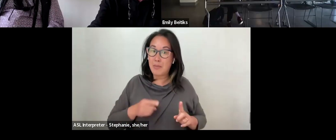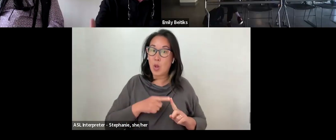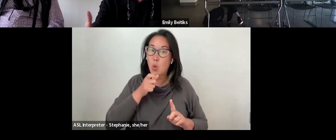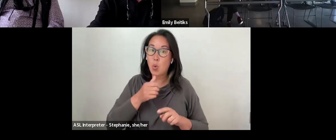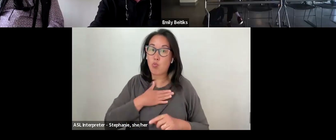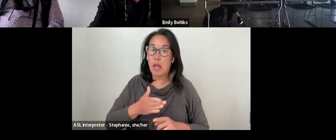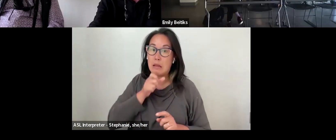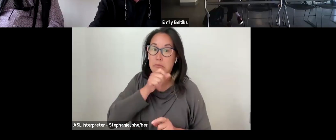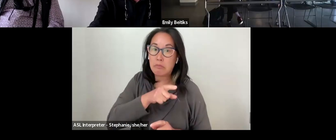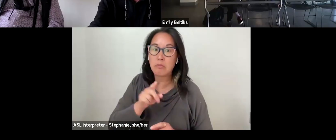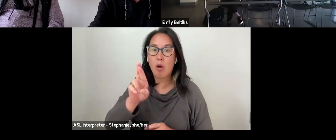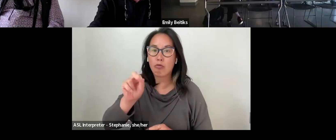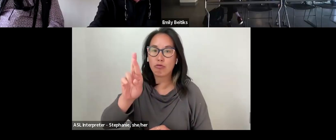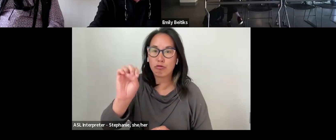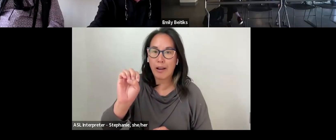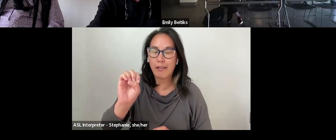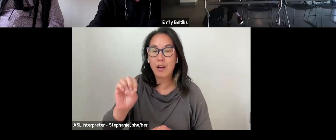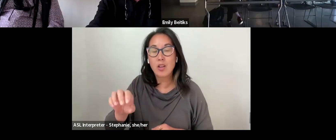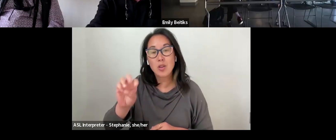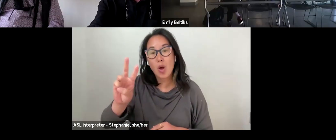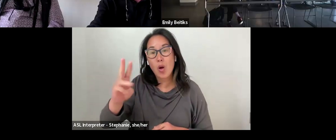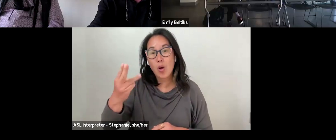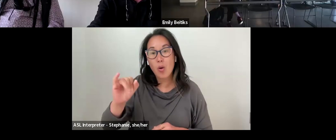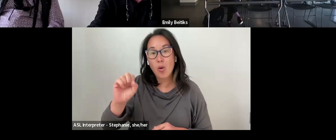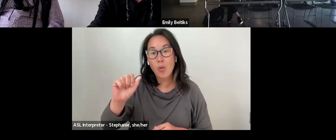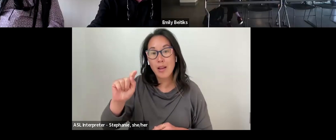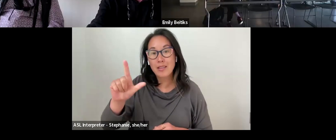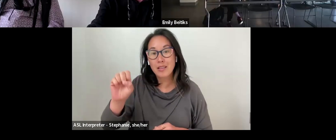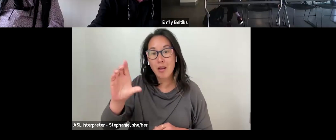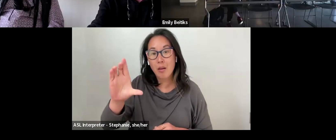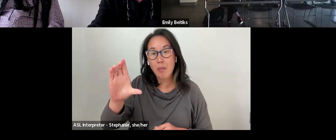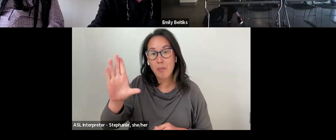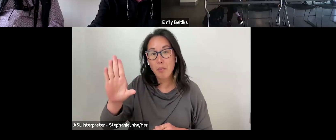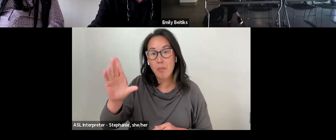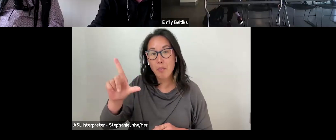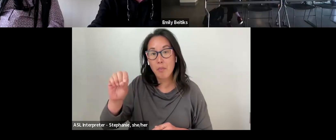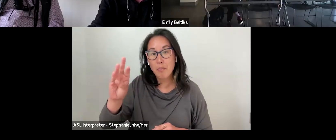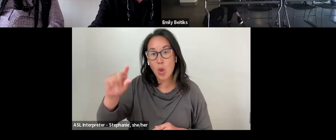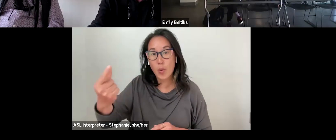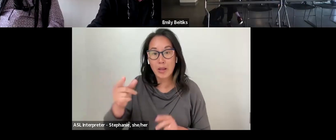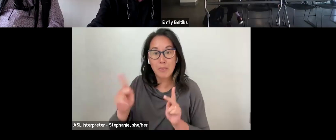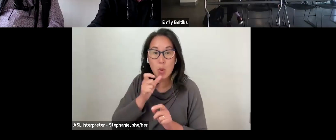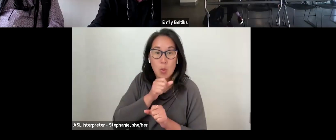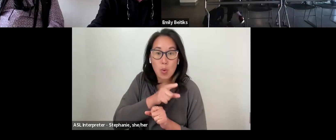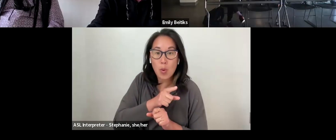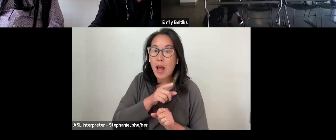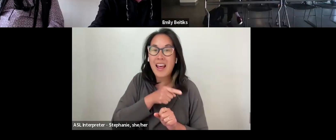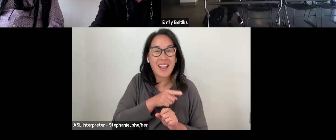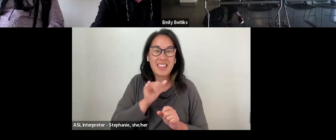I thought that whistleblowing would be the main way that research scandals are exposed. Turns out that's not the way.